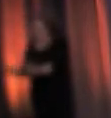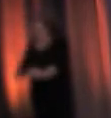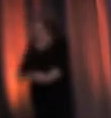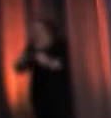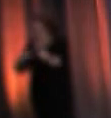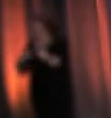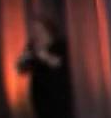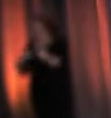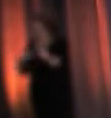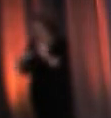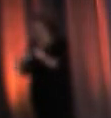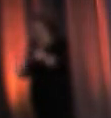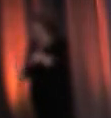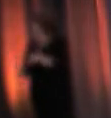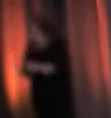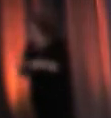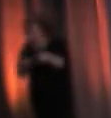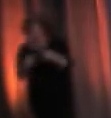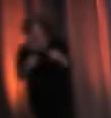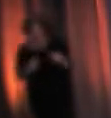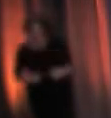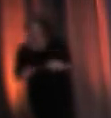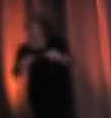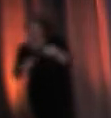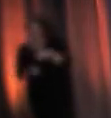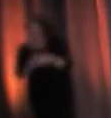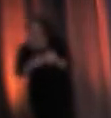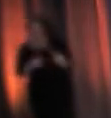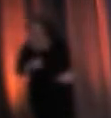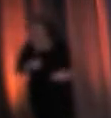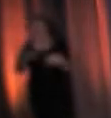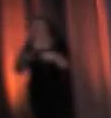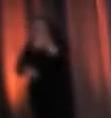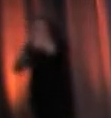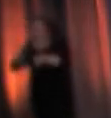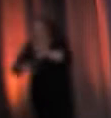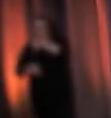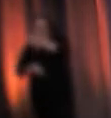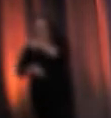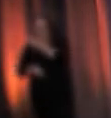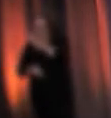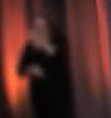Like a growing number of Jodi Award winners we can trace across this last decade, DAO reminds us of the